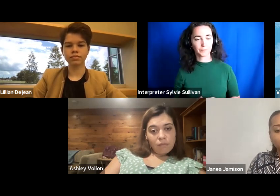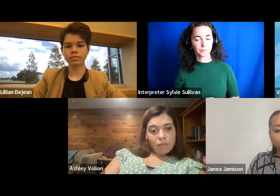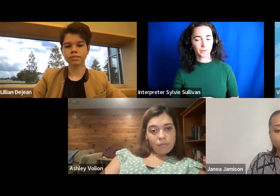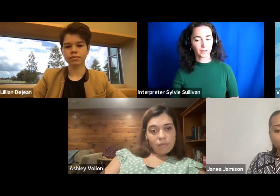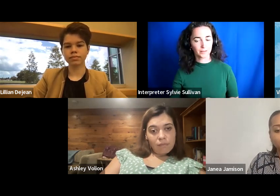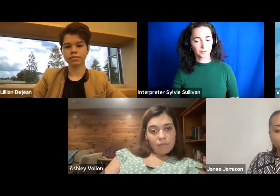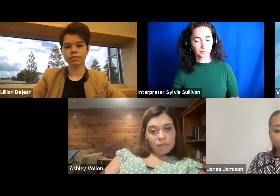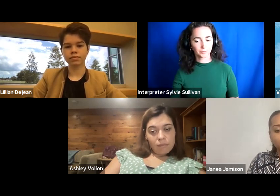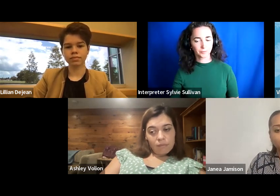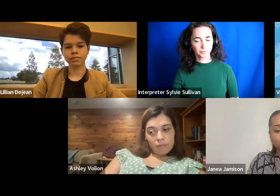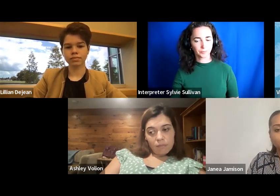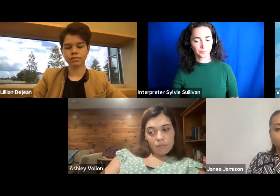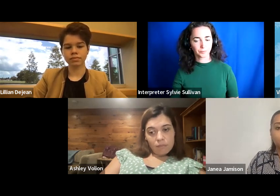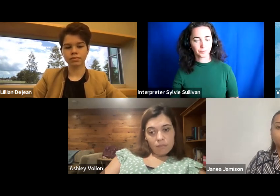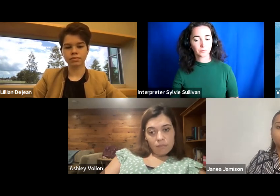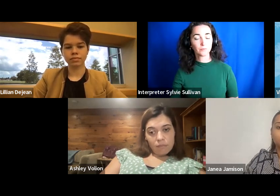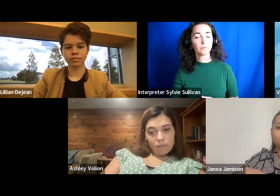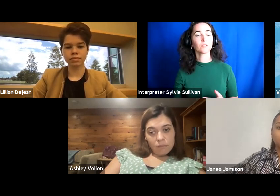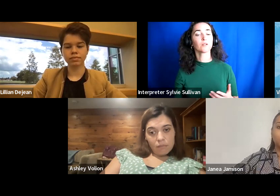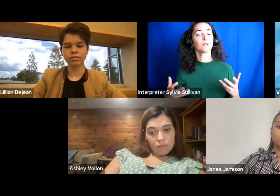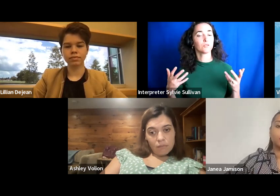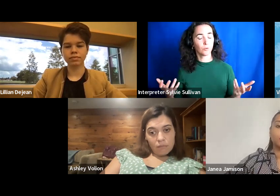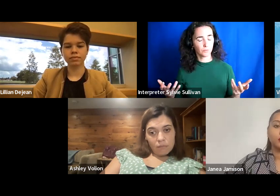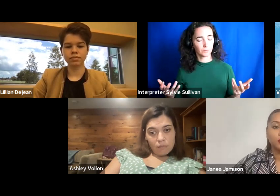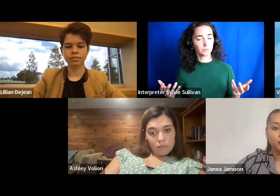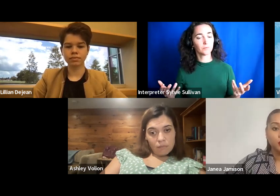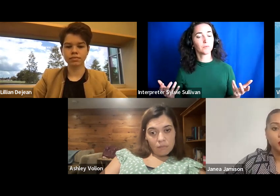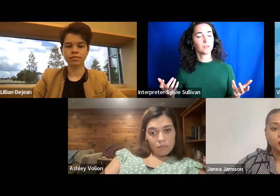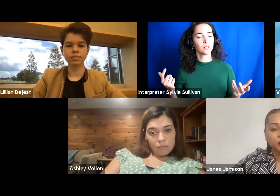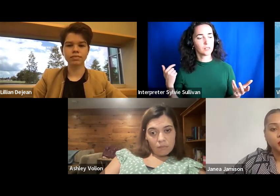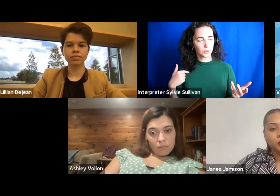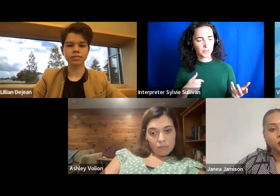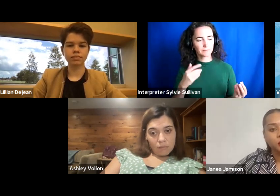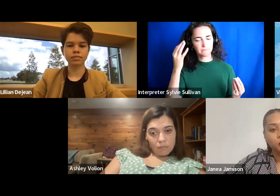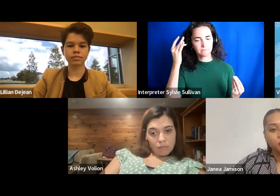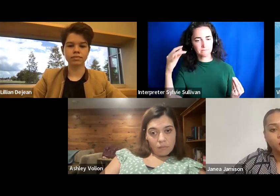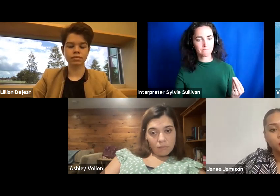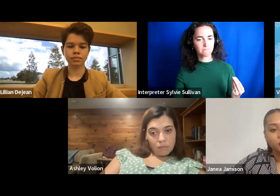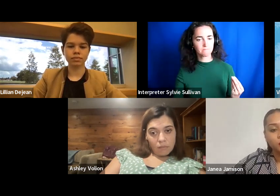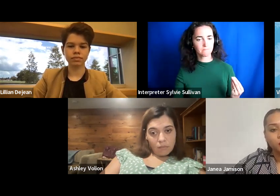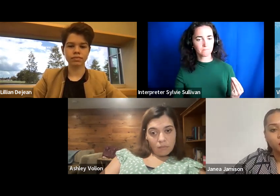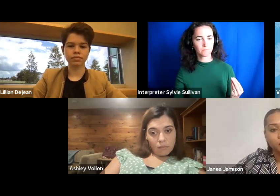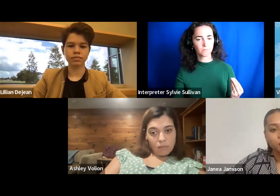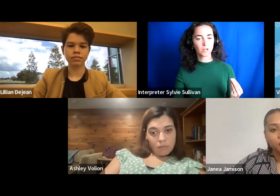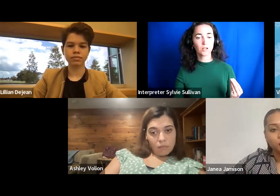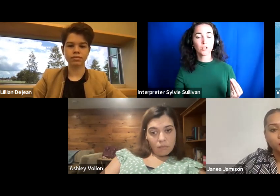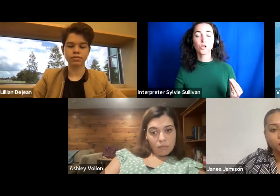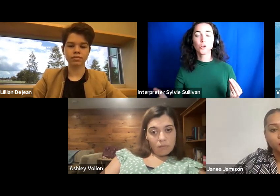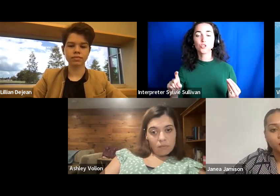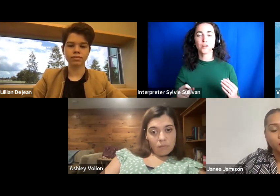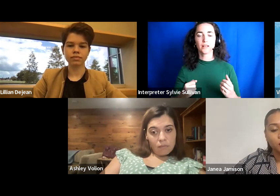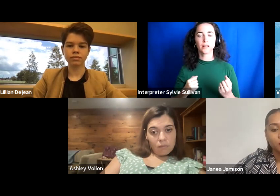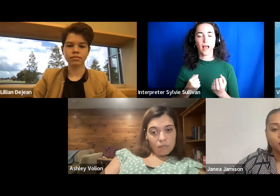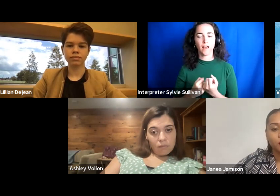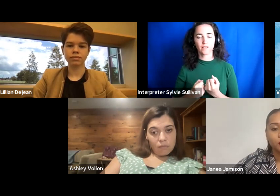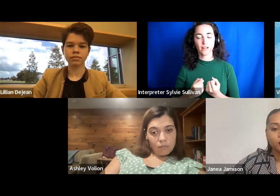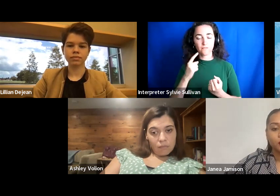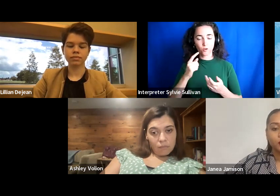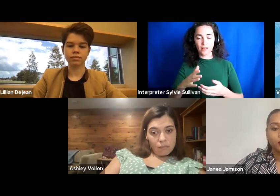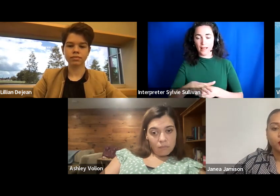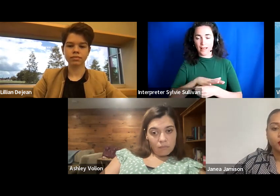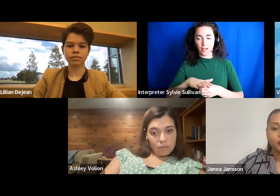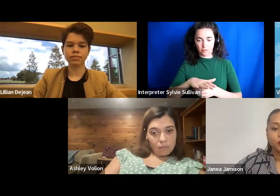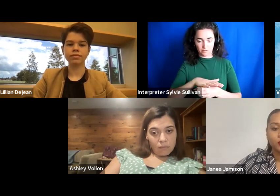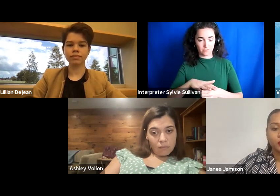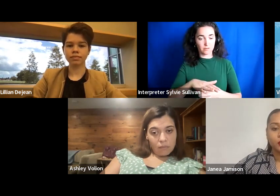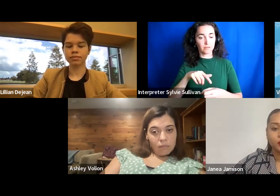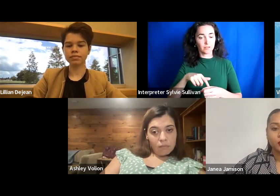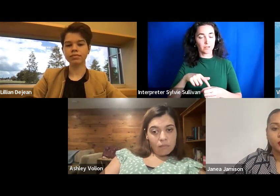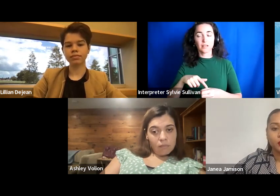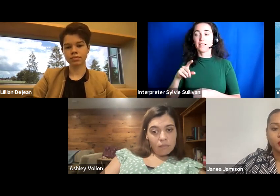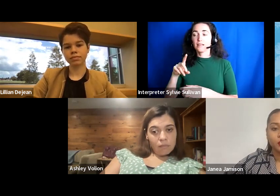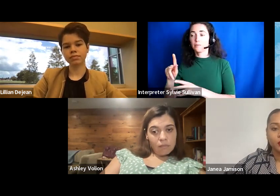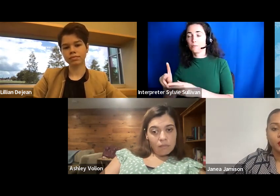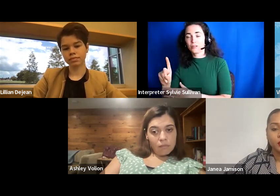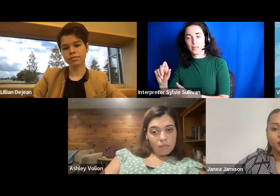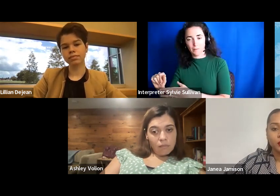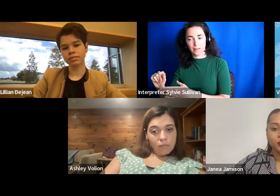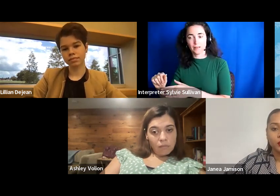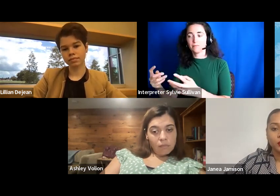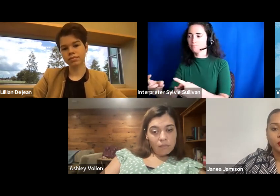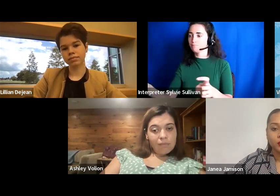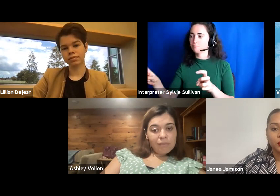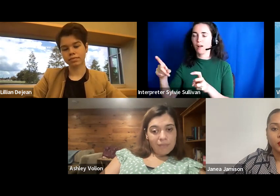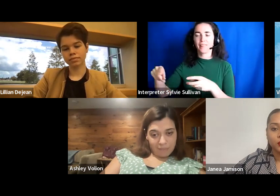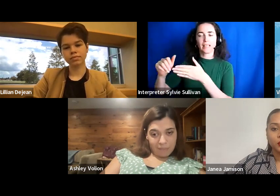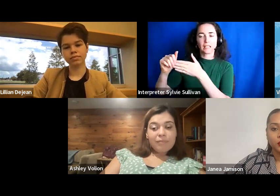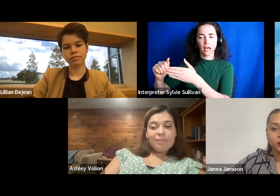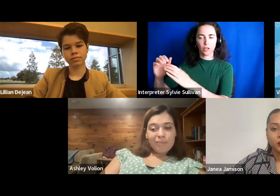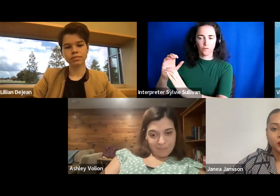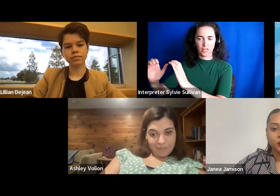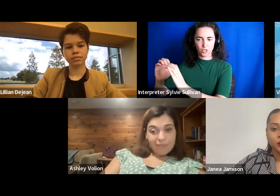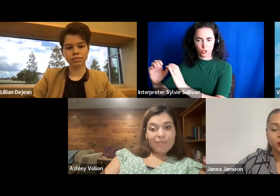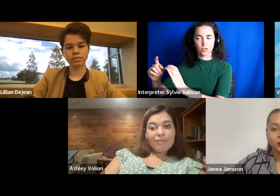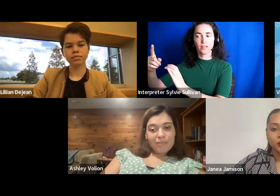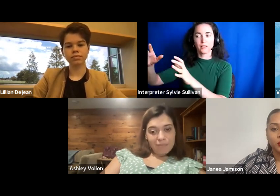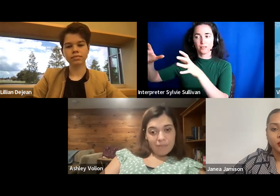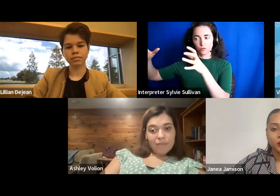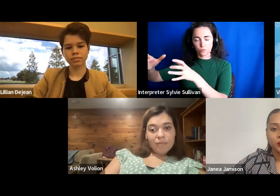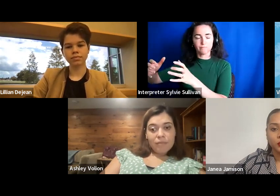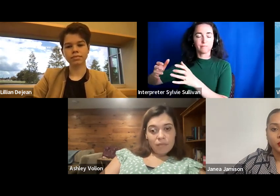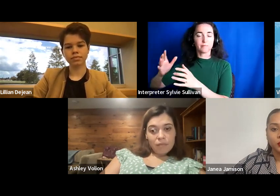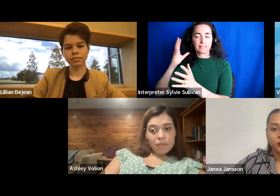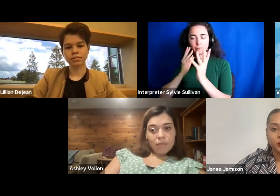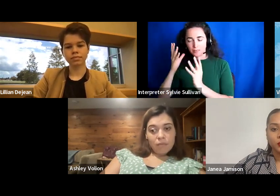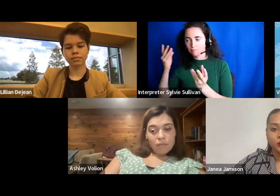And so what we came around is this concept of really advocating for an institutionalized space where people with disabilities are guiding that conversation and are pushing policy reforms that come from that lived experience and that expertise that